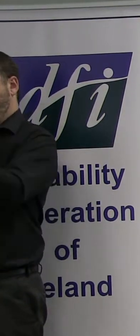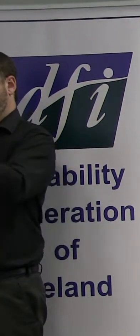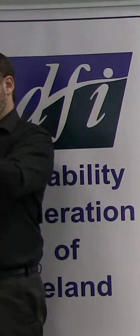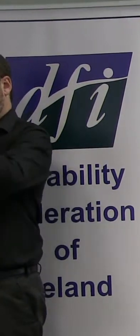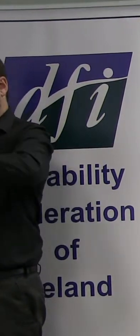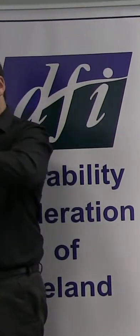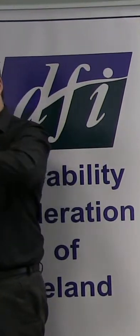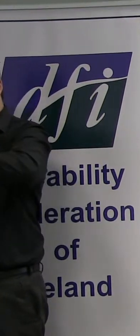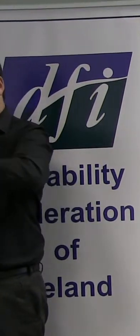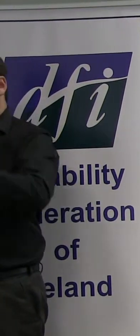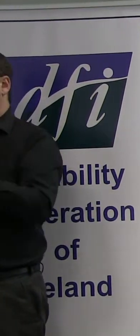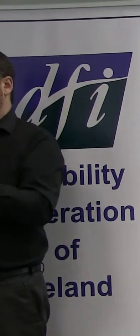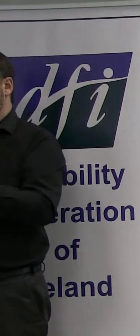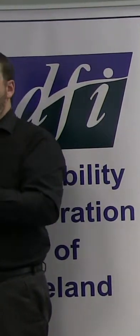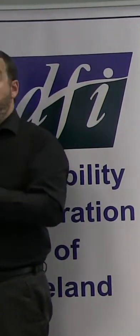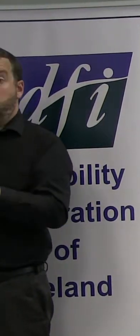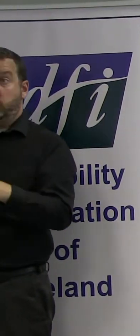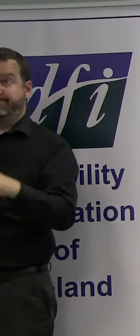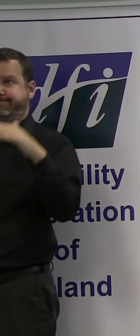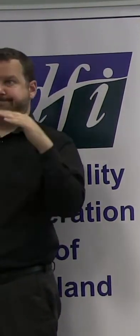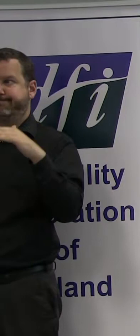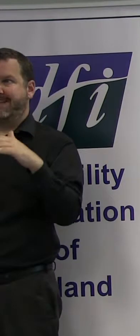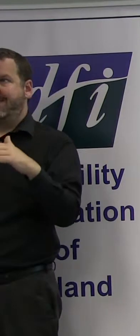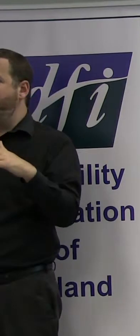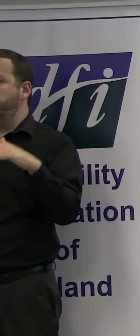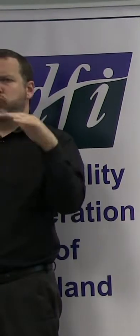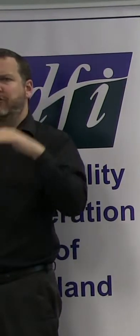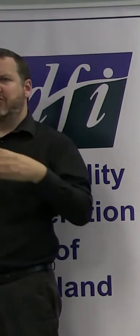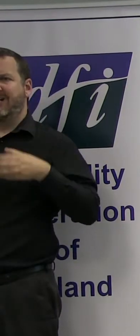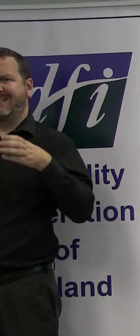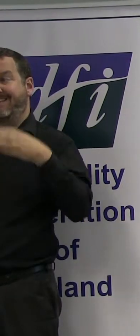accessing unless there is a restricted charity helping them so it just seems